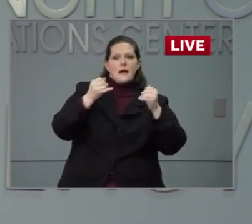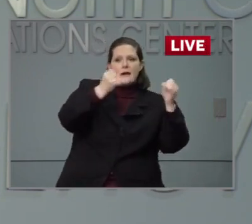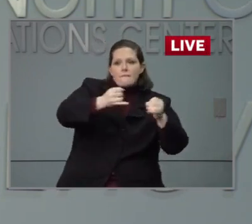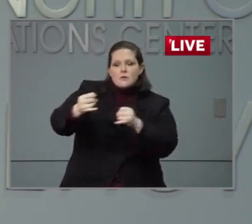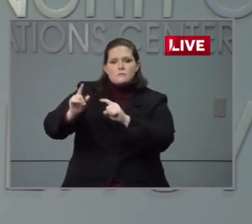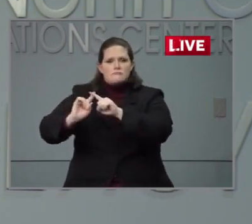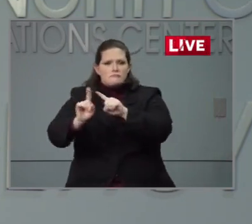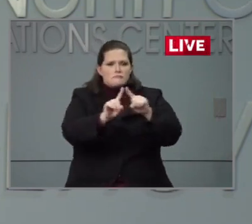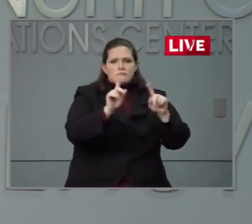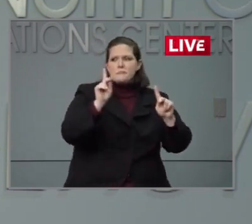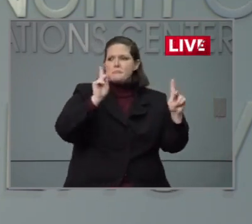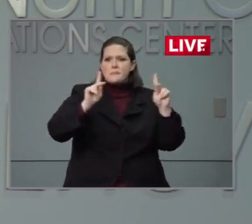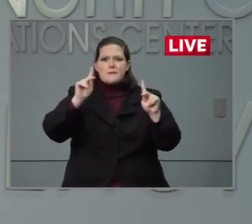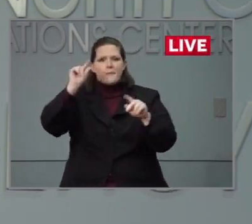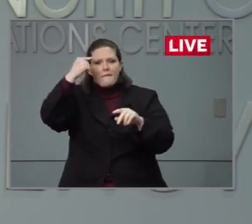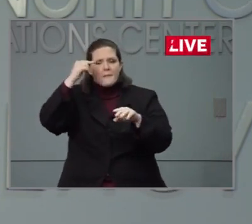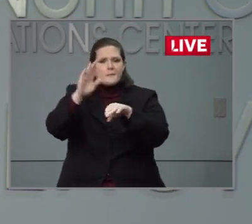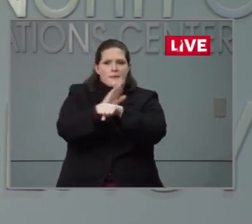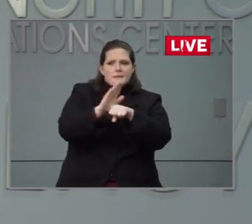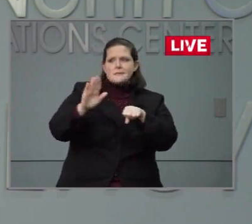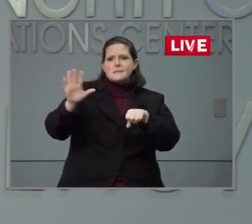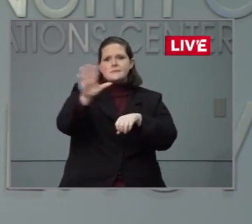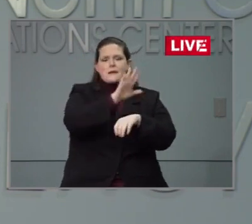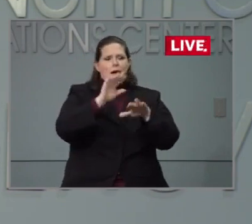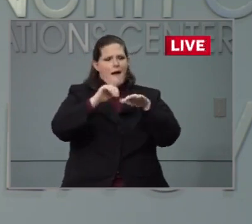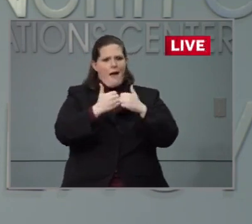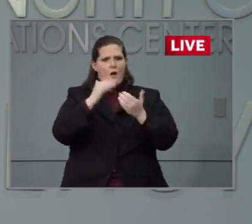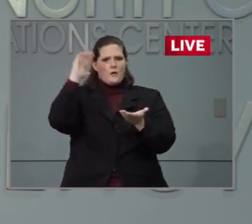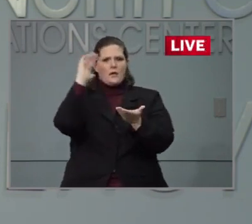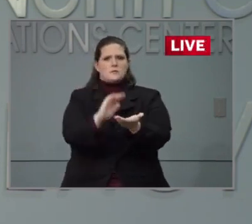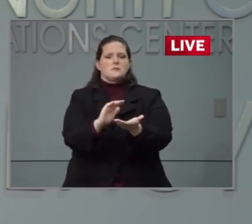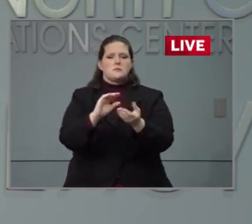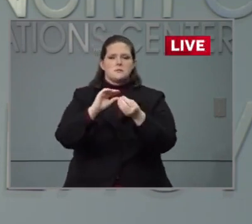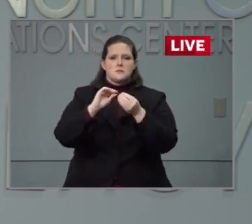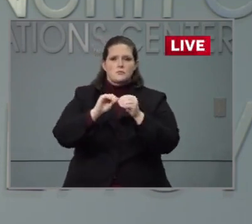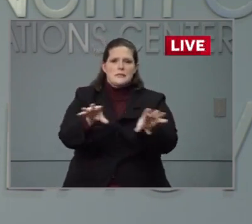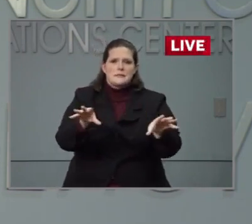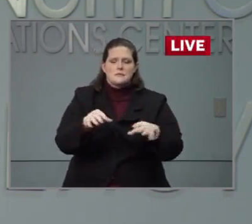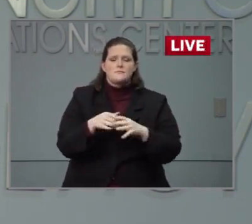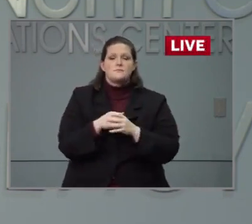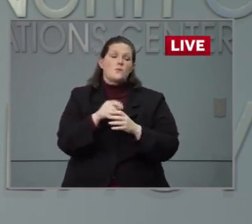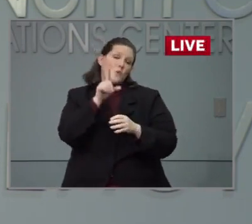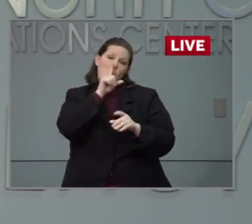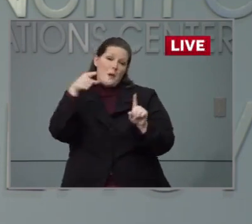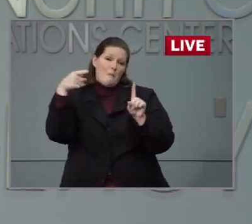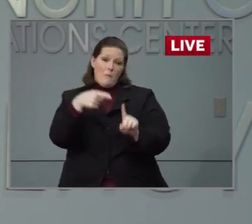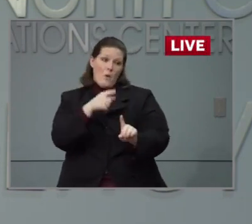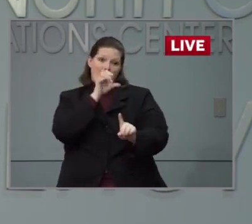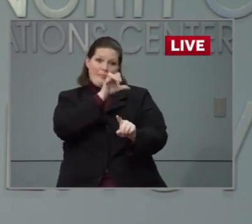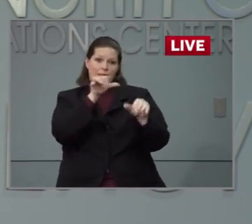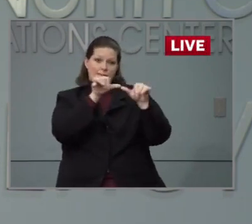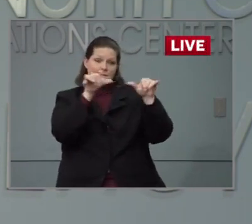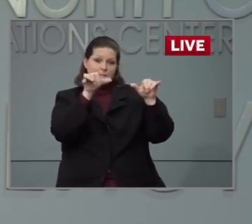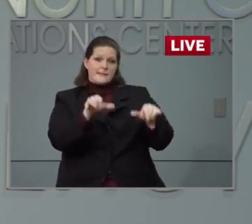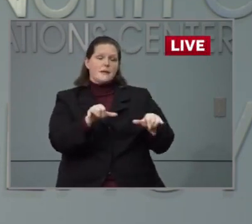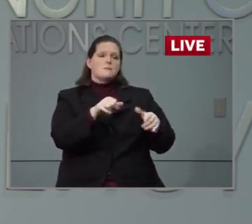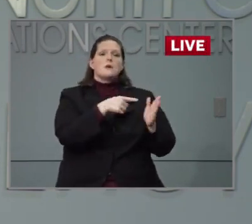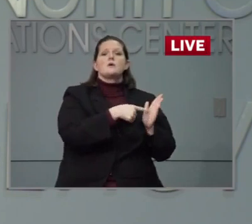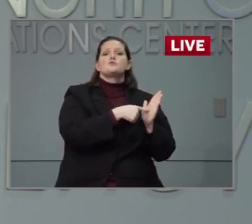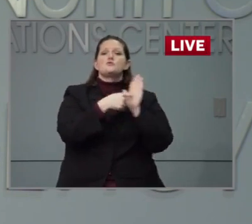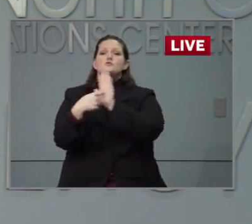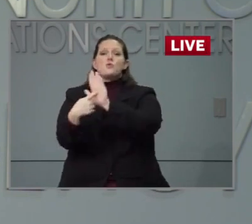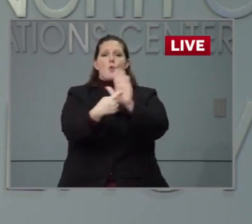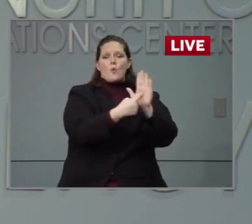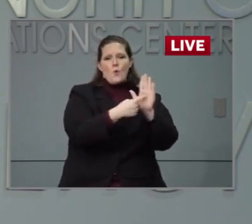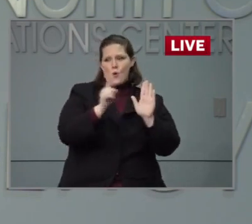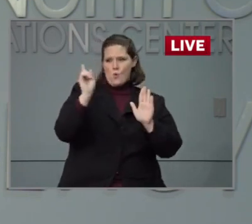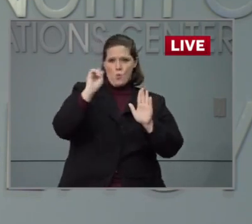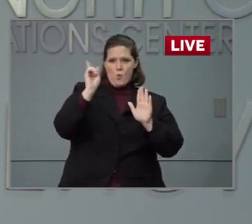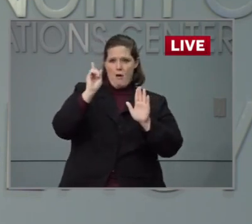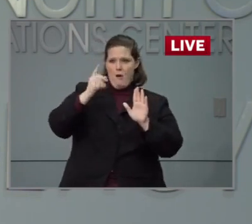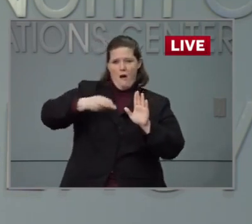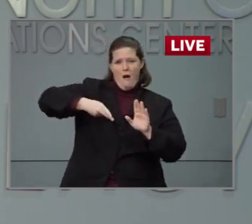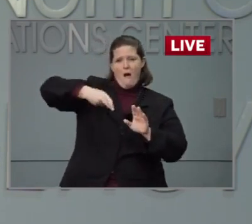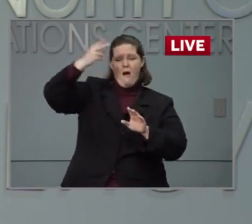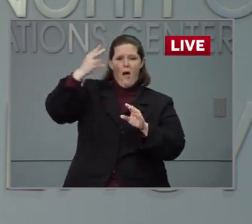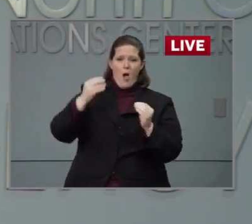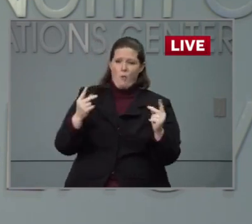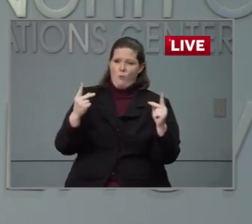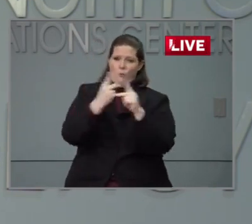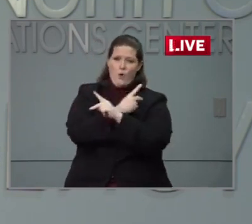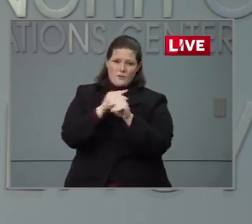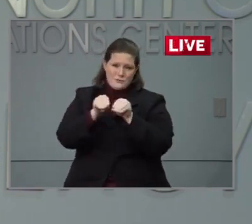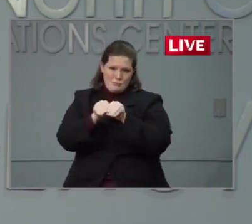THE SYSTEM ALSO INCLUDES ADDITIONAL RECOMMENDATIONS FOR INDIVIDUALS, BUSINESSES, COMMUNITY ORGANIZATIONS, AND PUBLIC OFFICIALS AND ACTIONS THEY SHOULD TAKE.